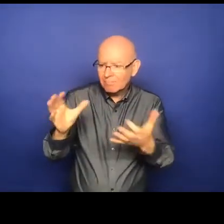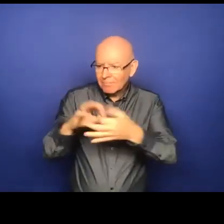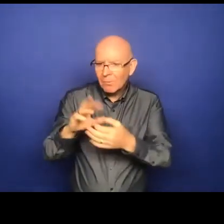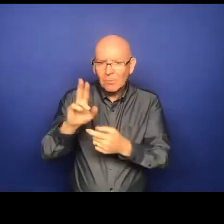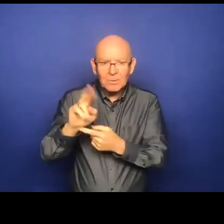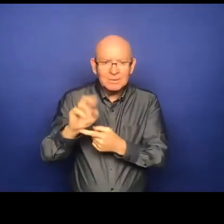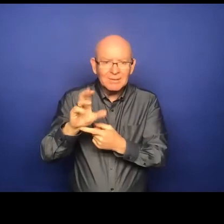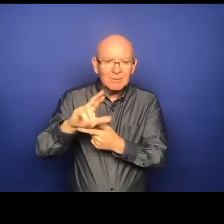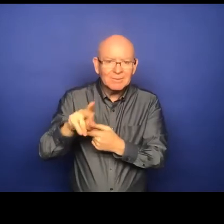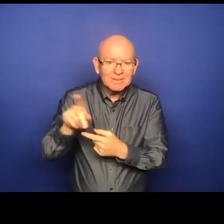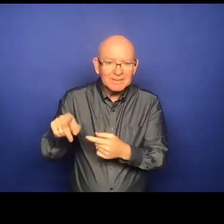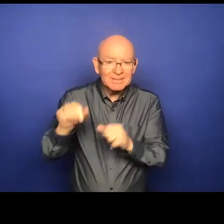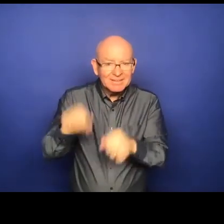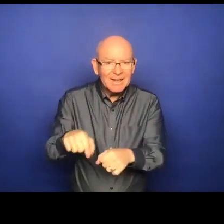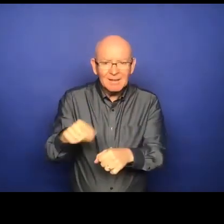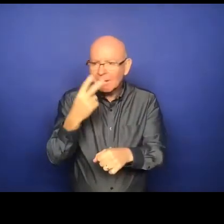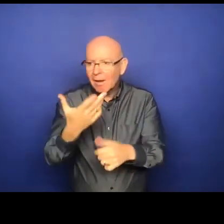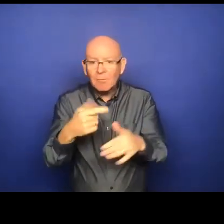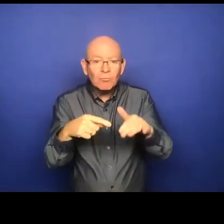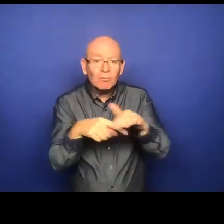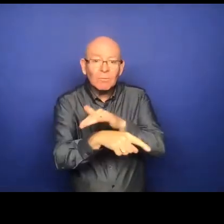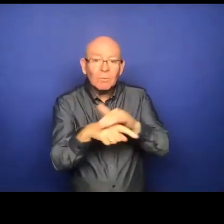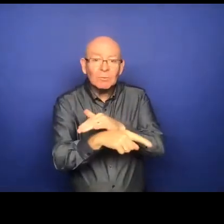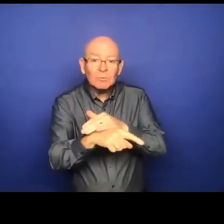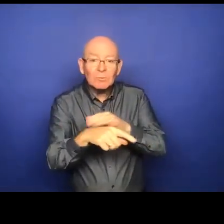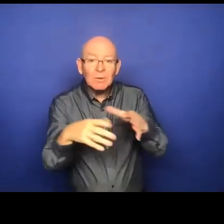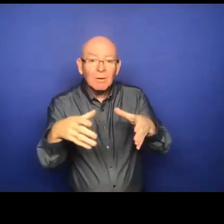additional cost and burden. They were actually designed to be